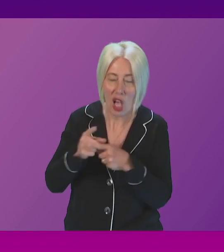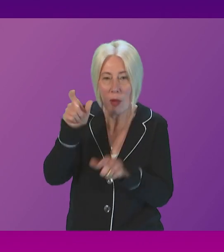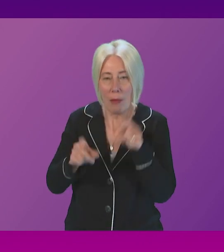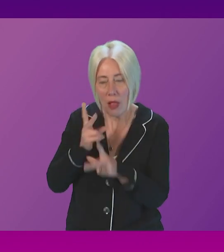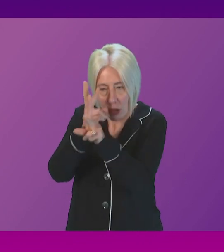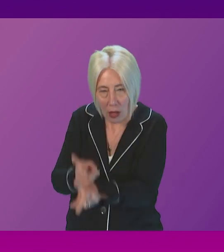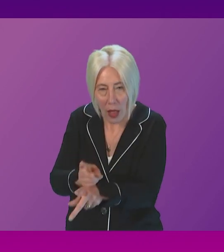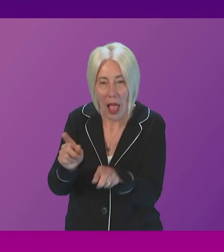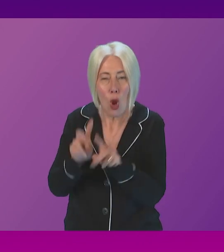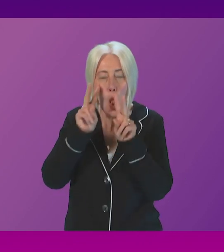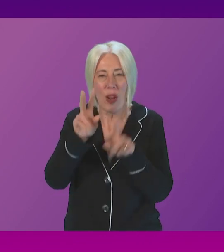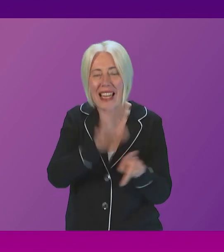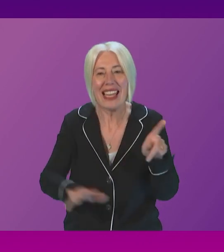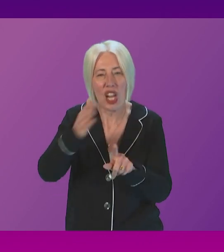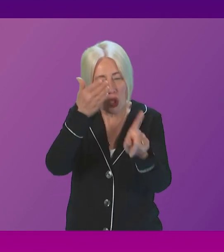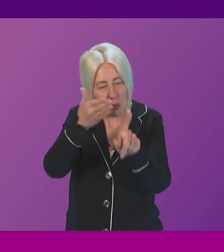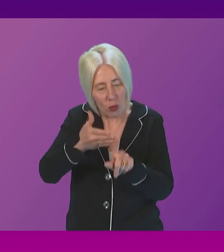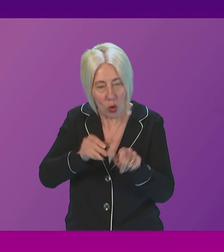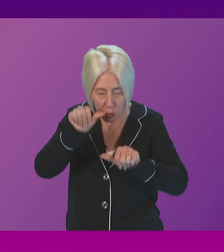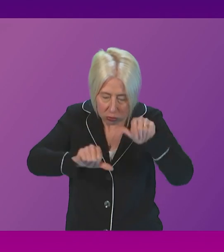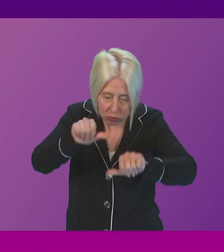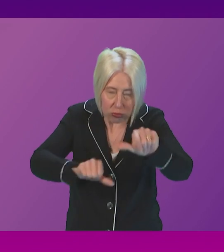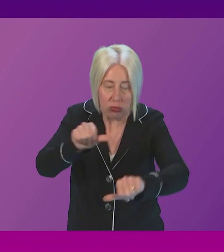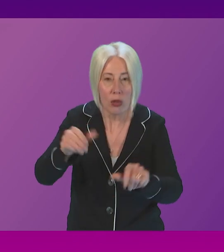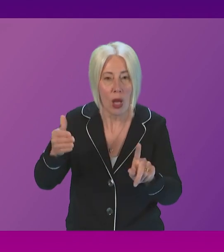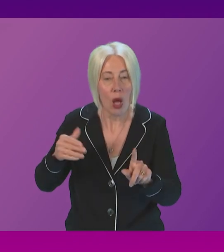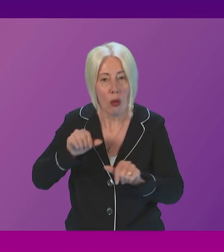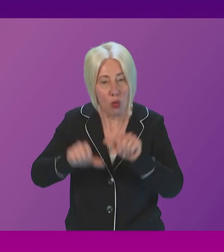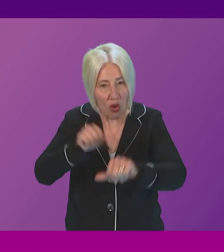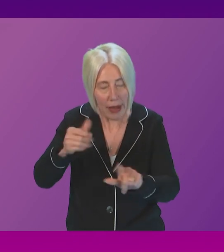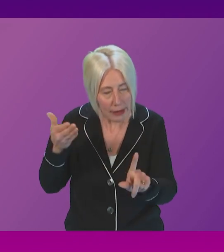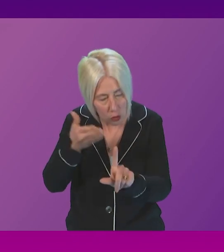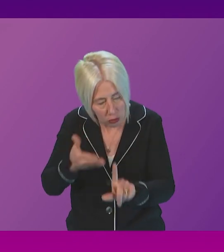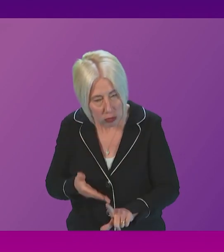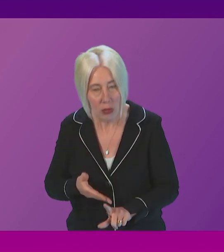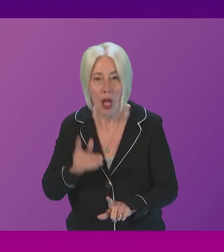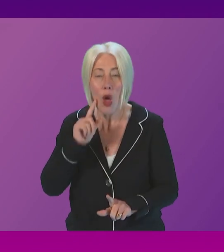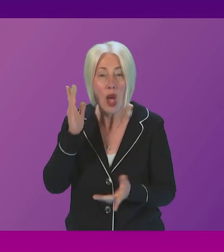to track progress. Will the First Minister carefully consider the ask to “Make care count”?